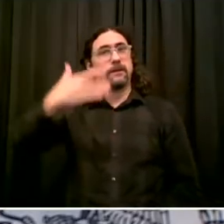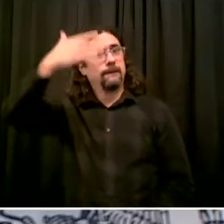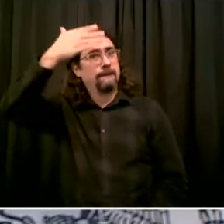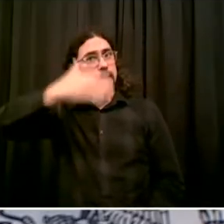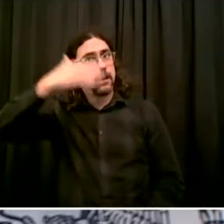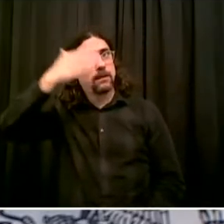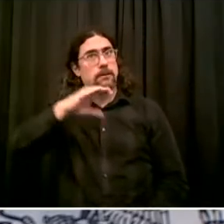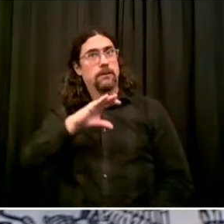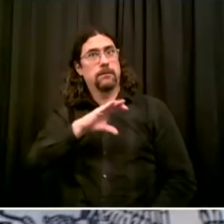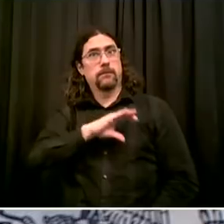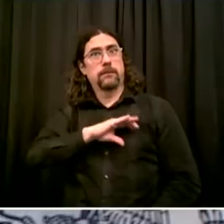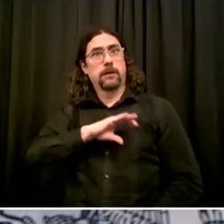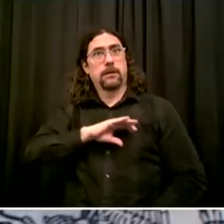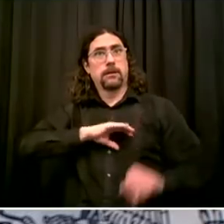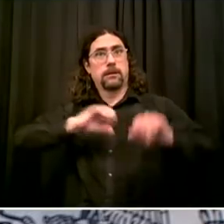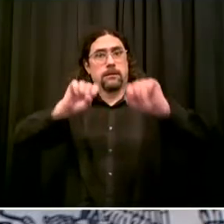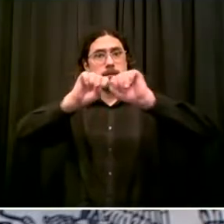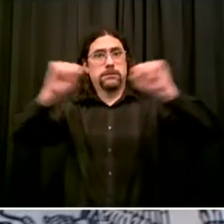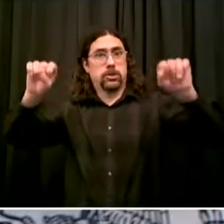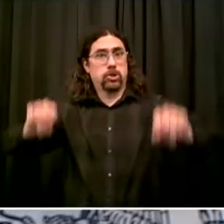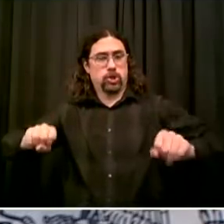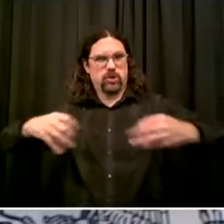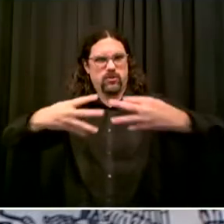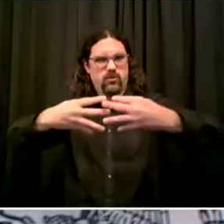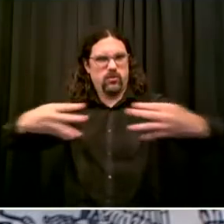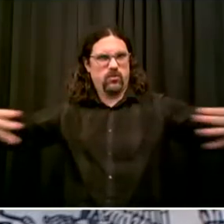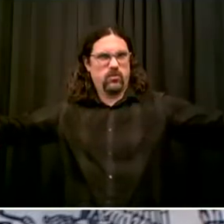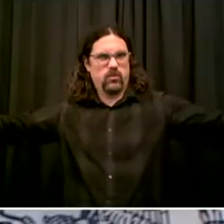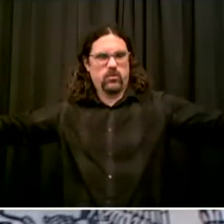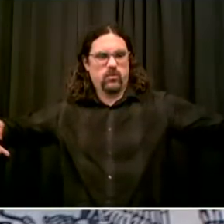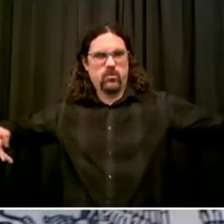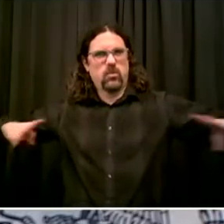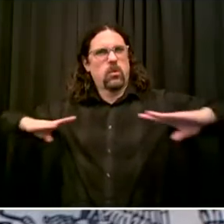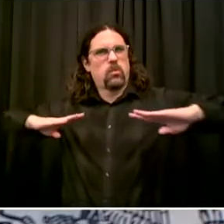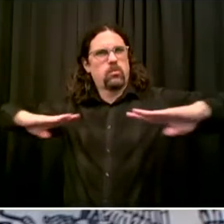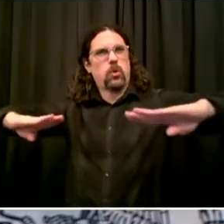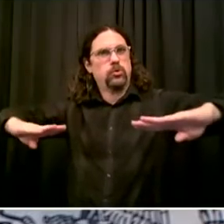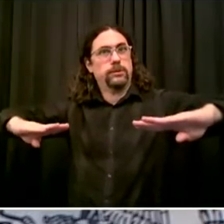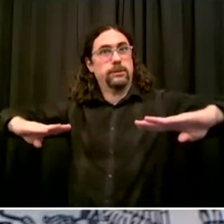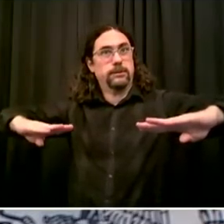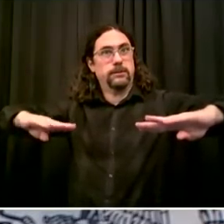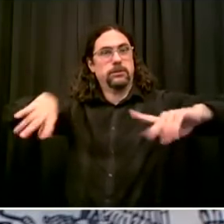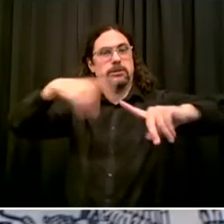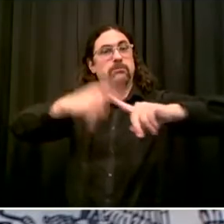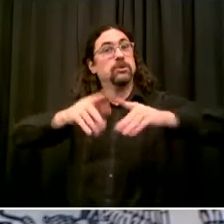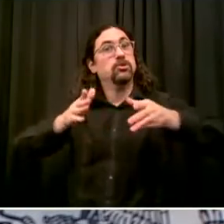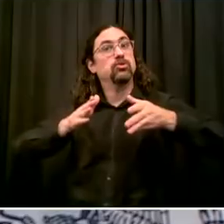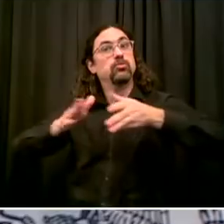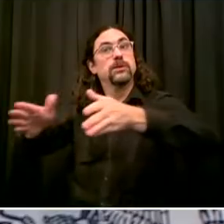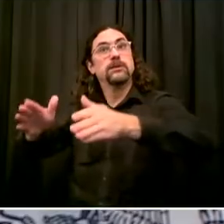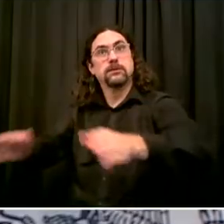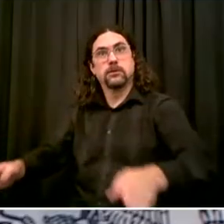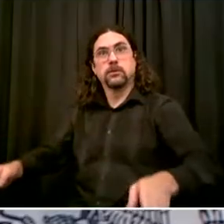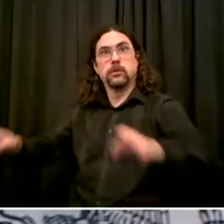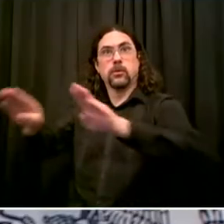IN RESPONSE TO YOUR MCOMENTS, YESTERDAY I GOT A TON OF